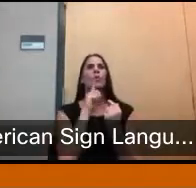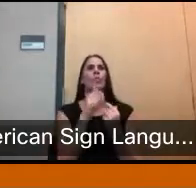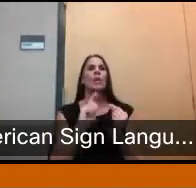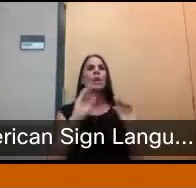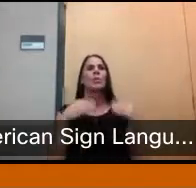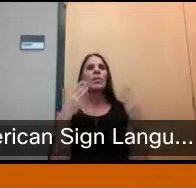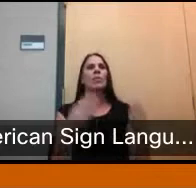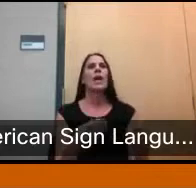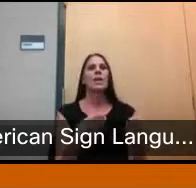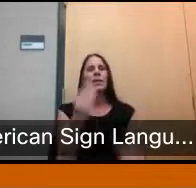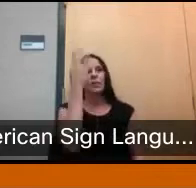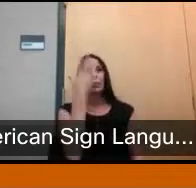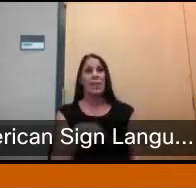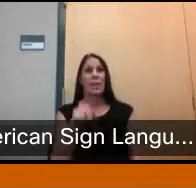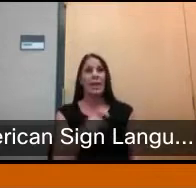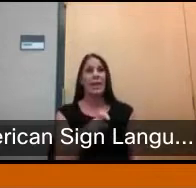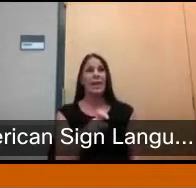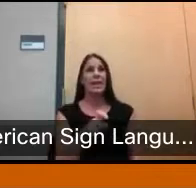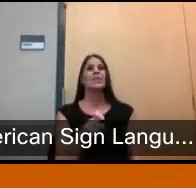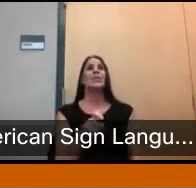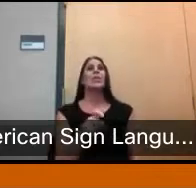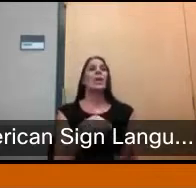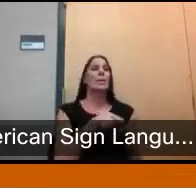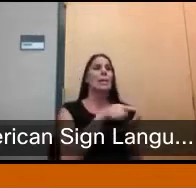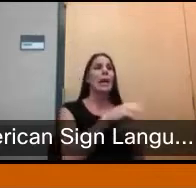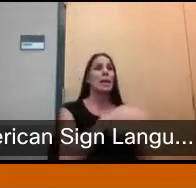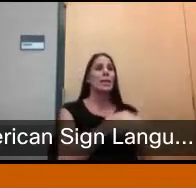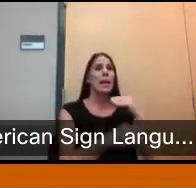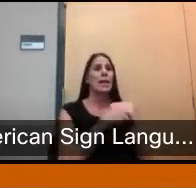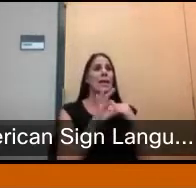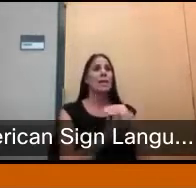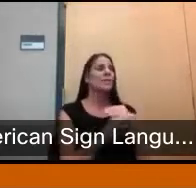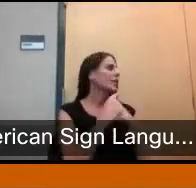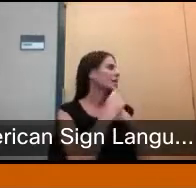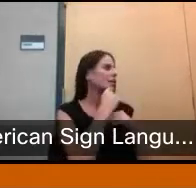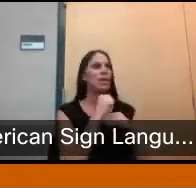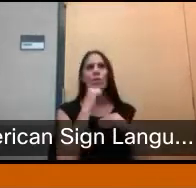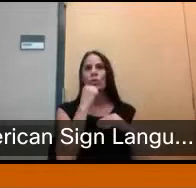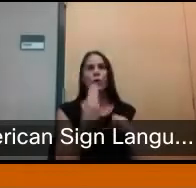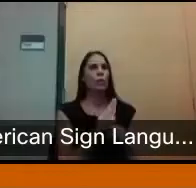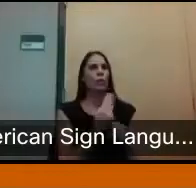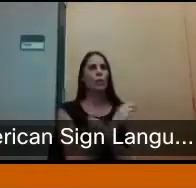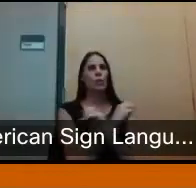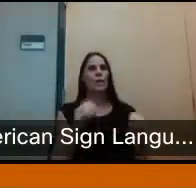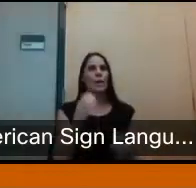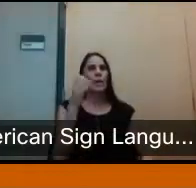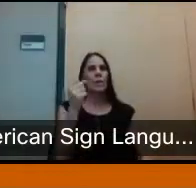And so they invited people to focus groups and they said we'll pay you extra. If you don't use any milk for the week. Before you come in for the focus group.